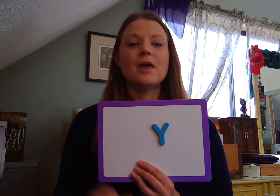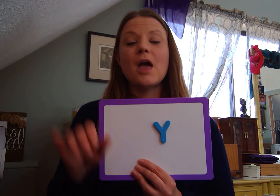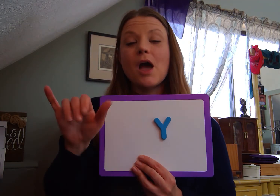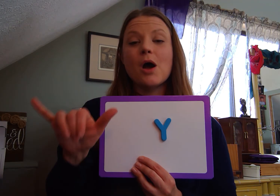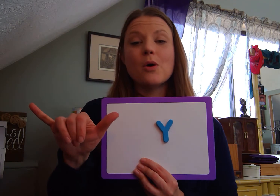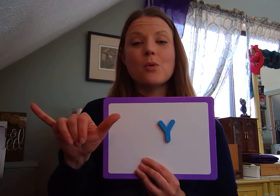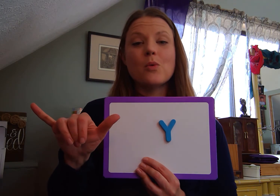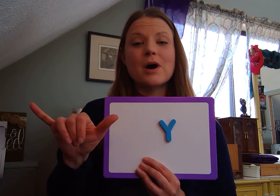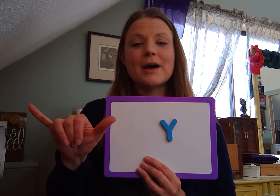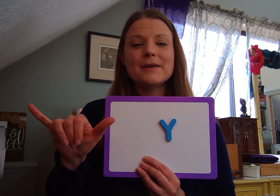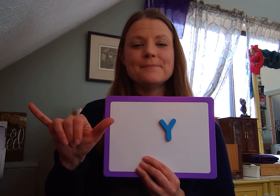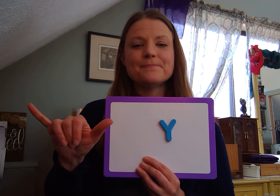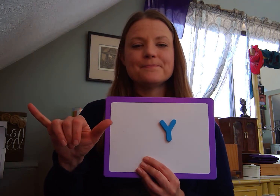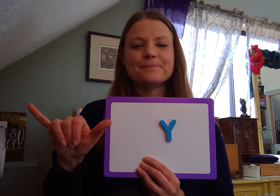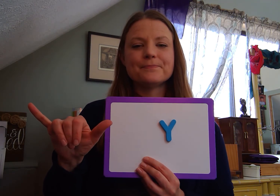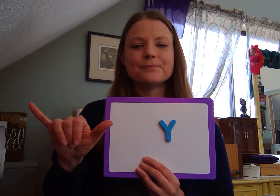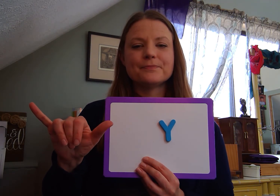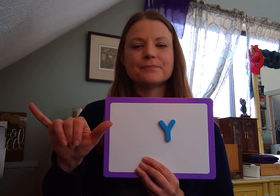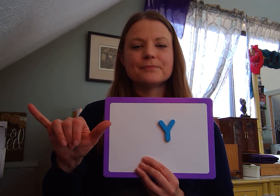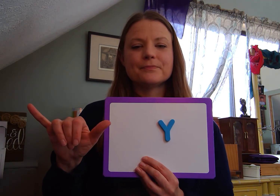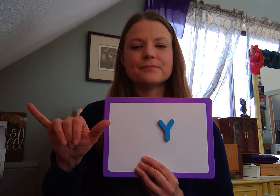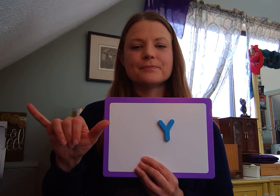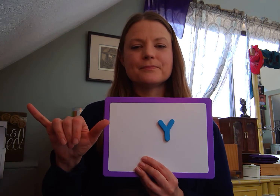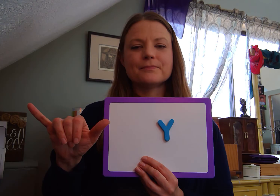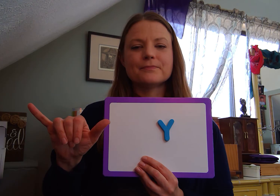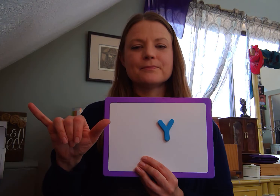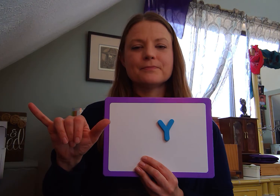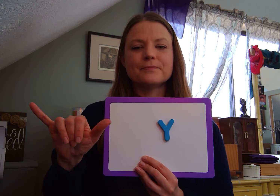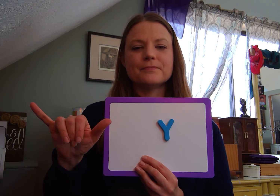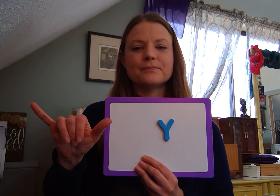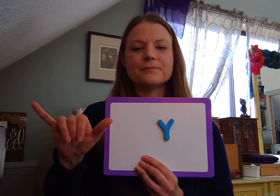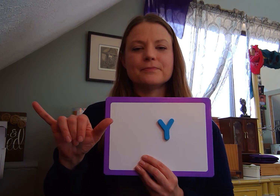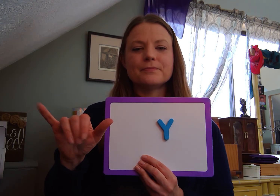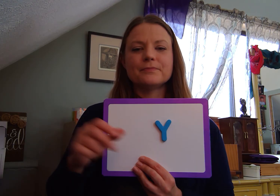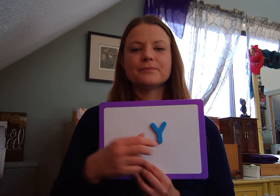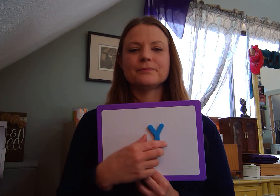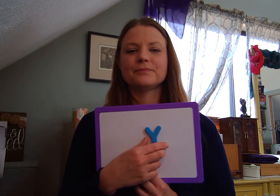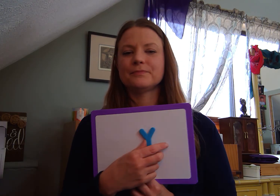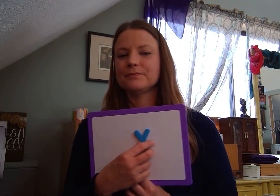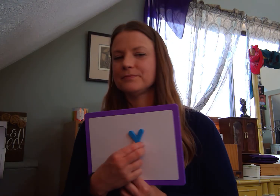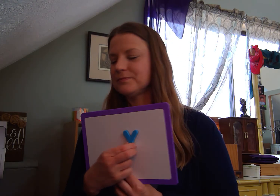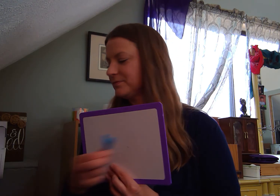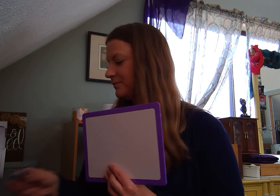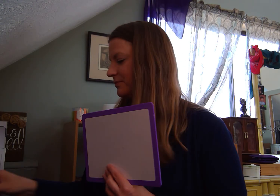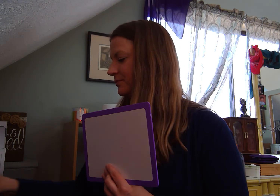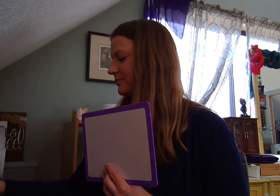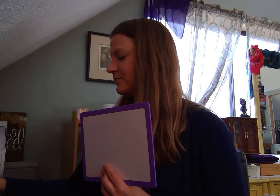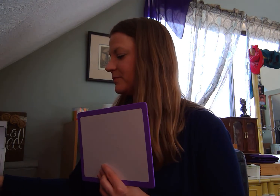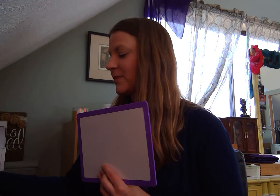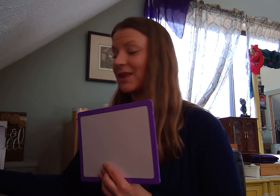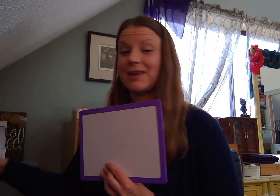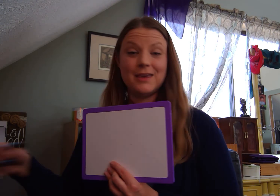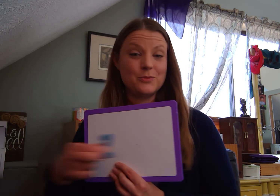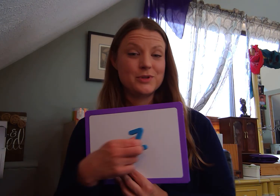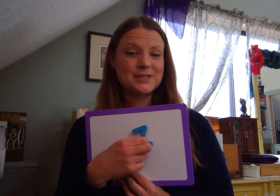"Y"